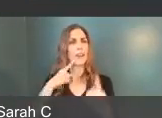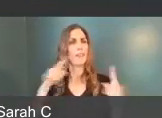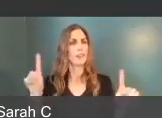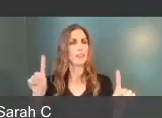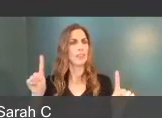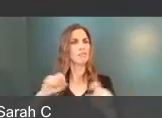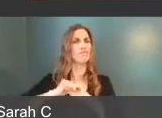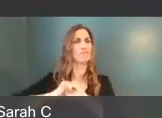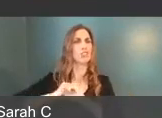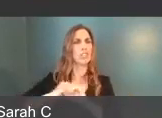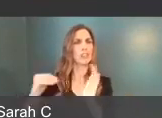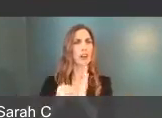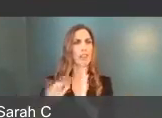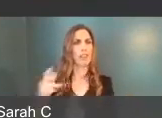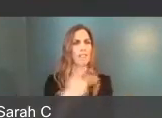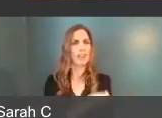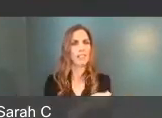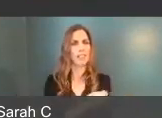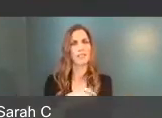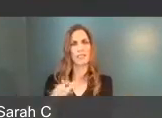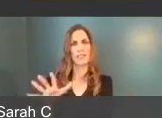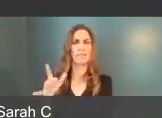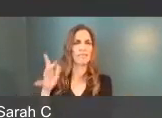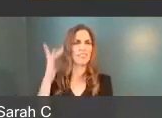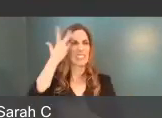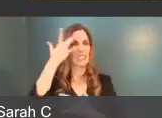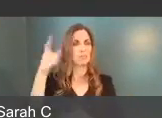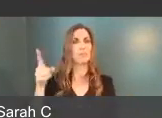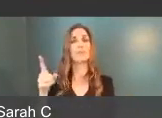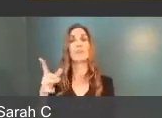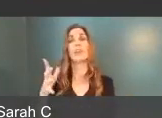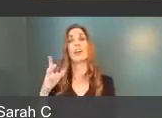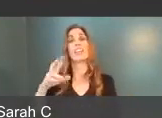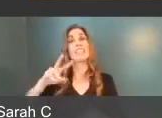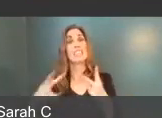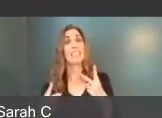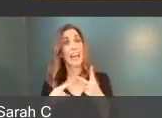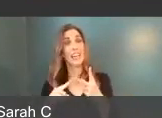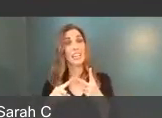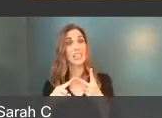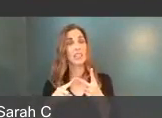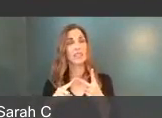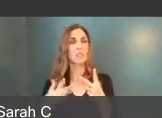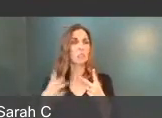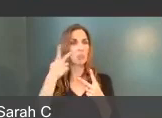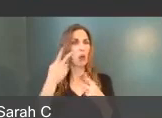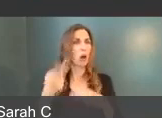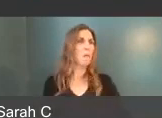this vaccine, I'm sorry, against this virus, but with that second dose, that's when we got up into the 95%